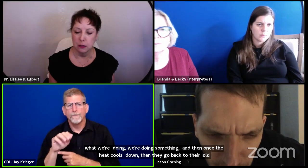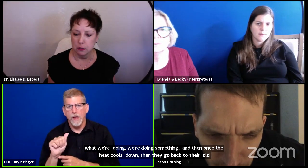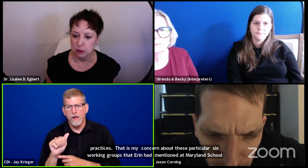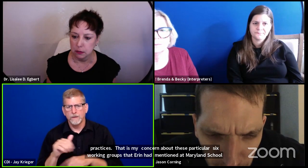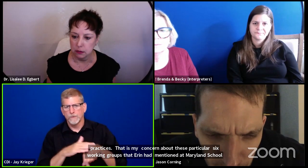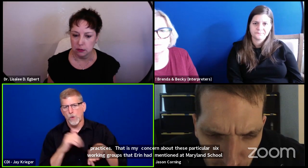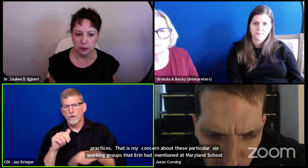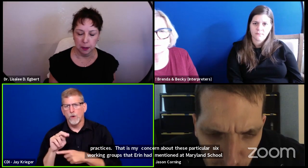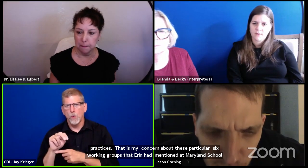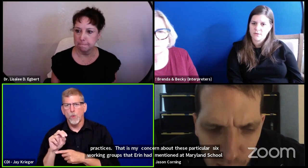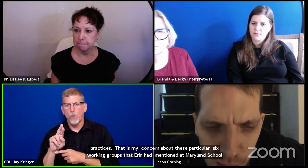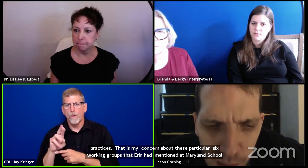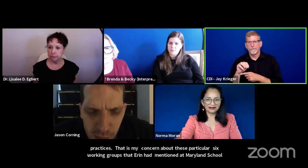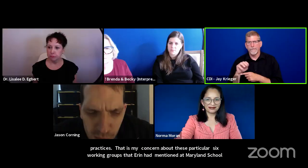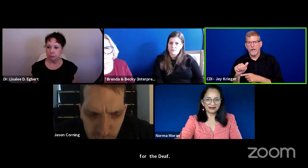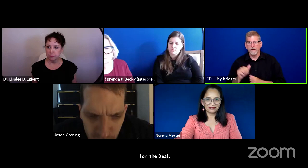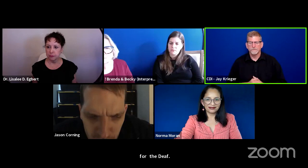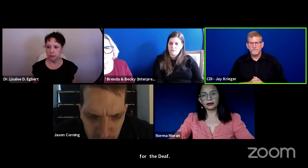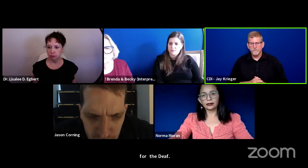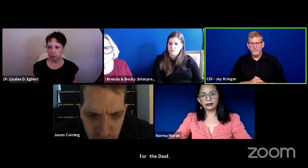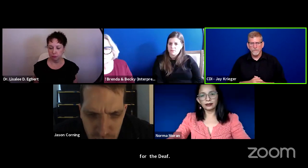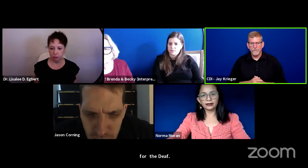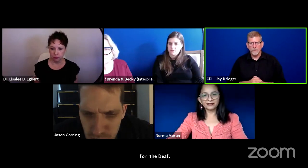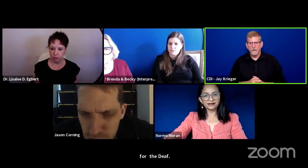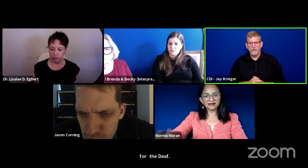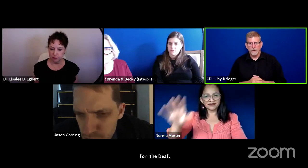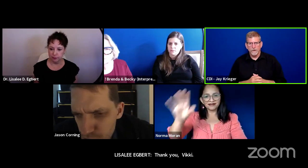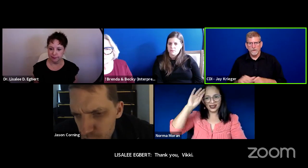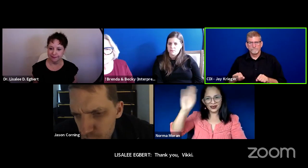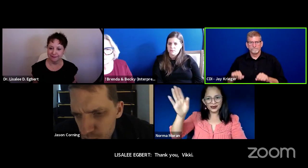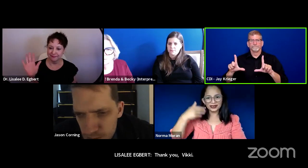Hello.